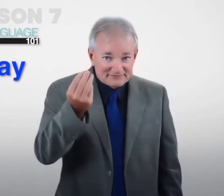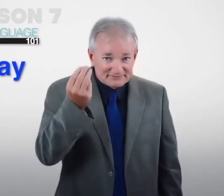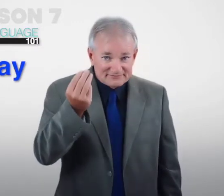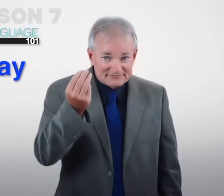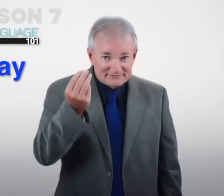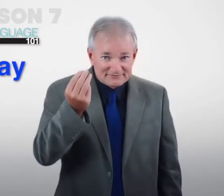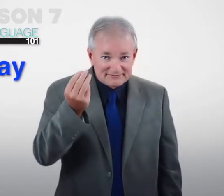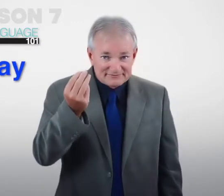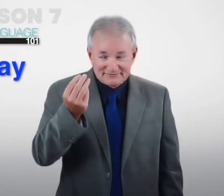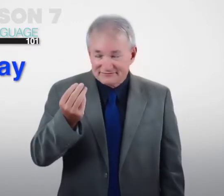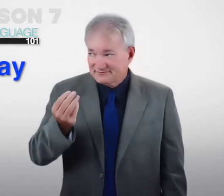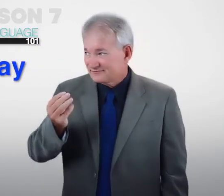Monday.